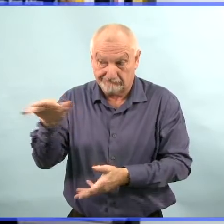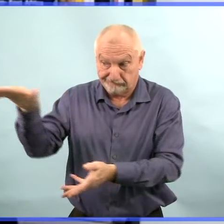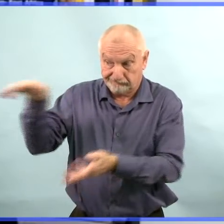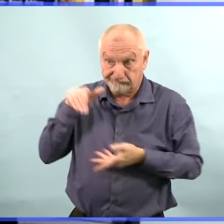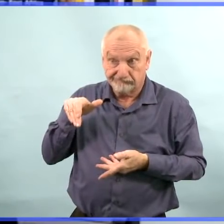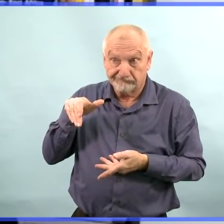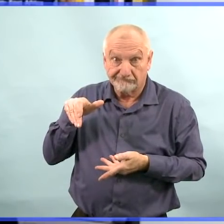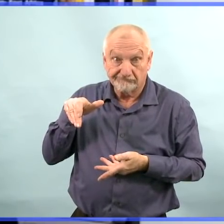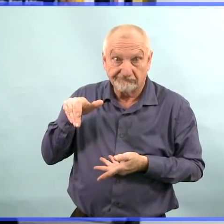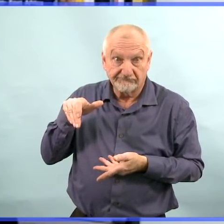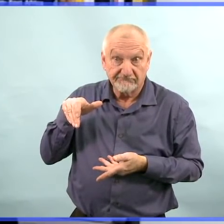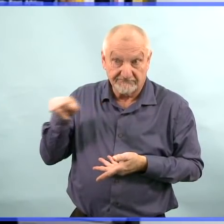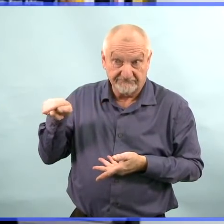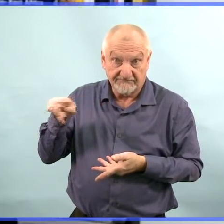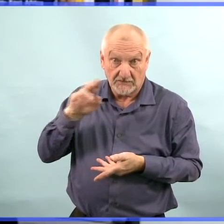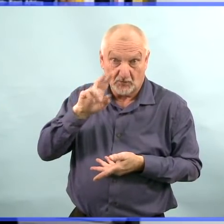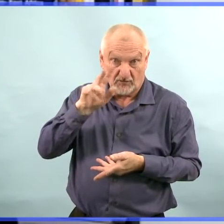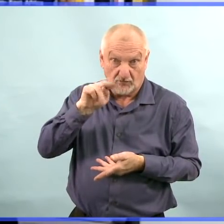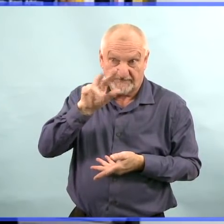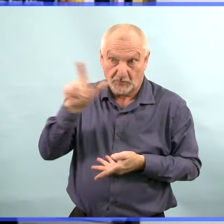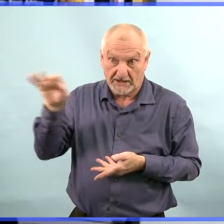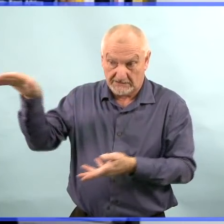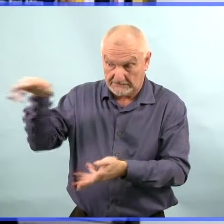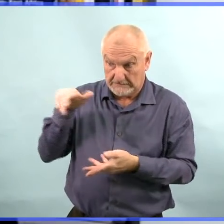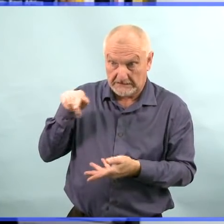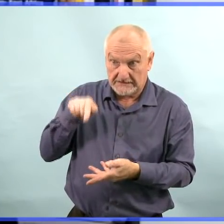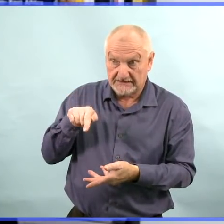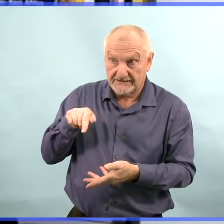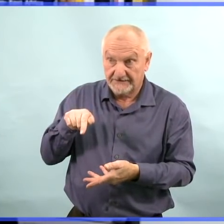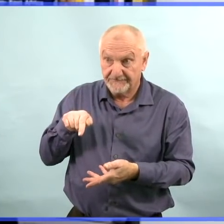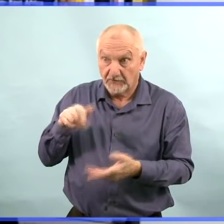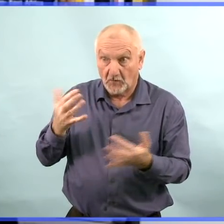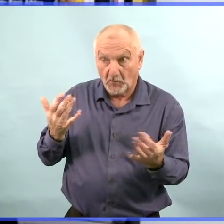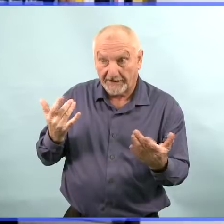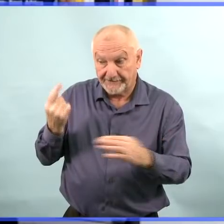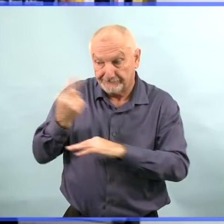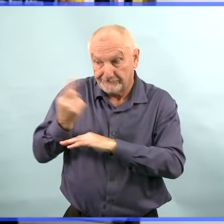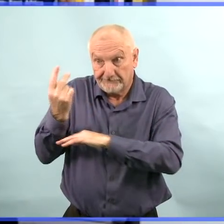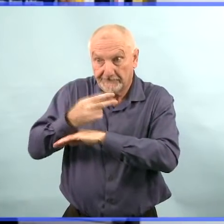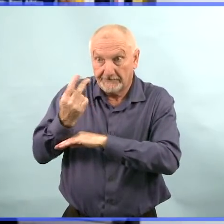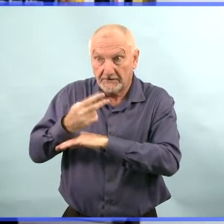delay in people being able to see their pharmacist or their physician clinic compared to say going